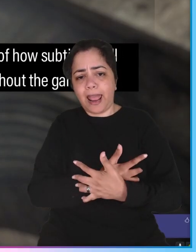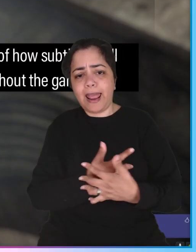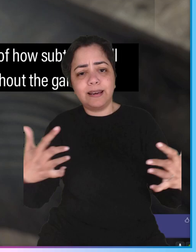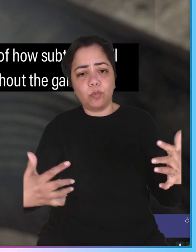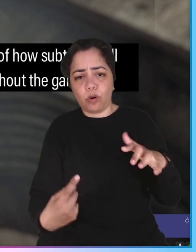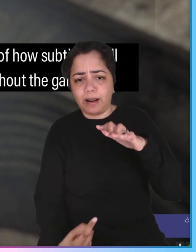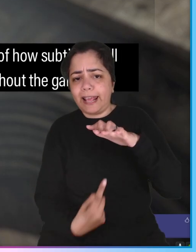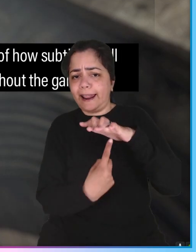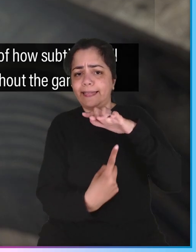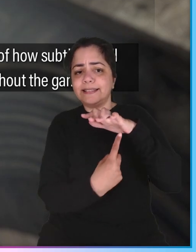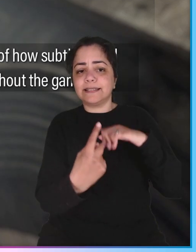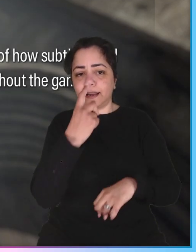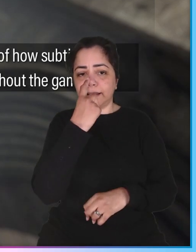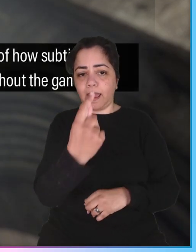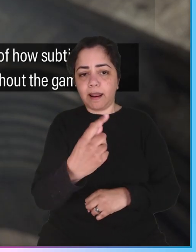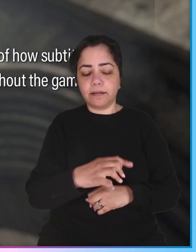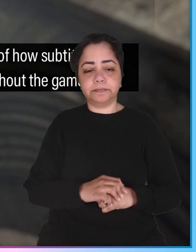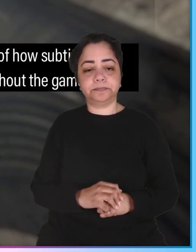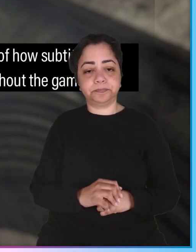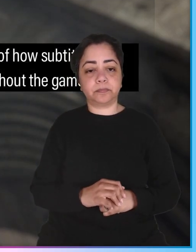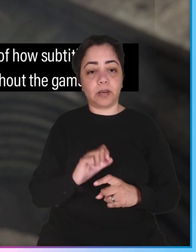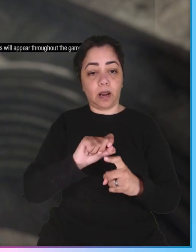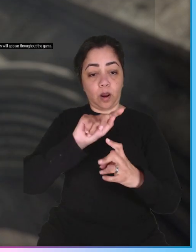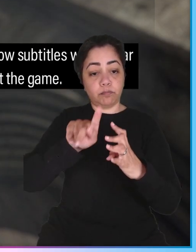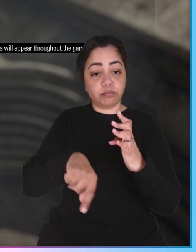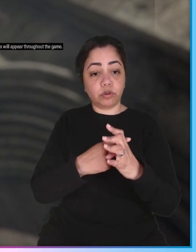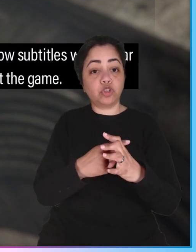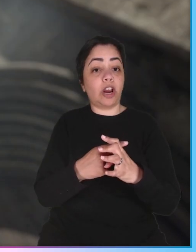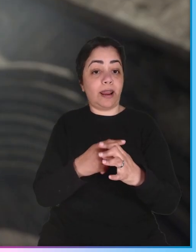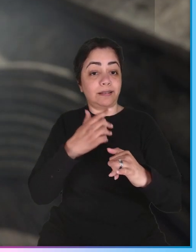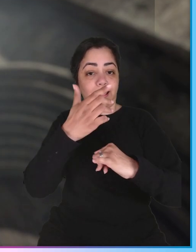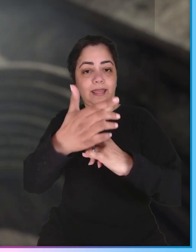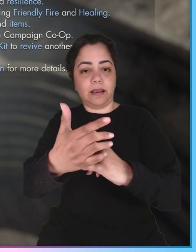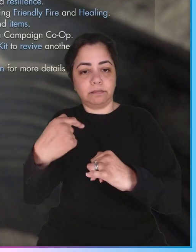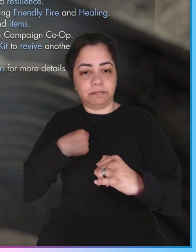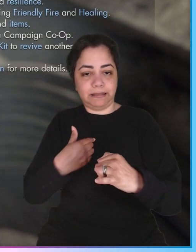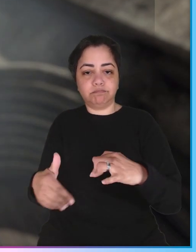things like clear subtitles with speaker names, aim assists and a highly customisable difficulty.